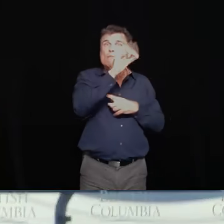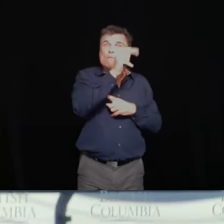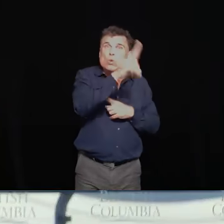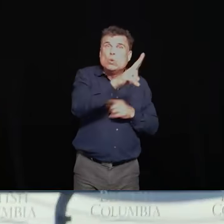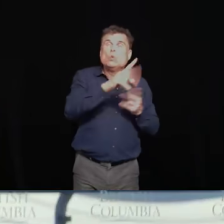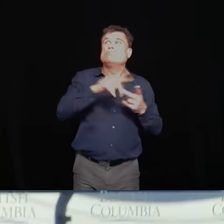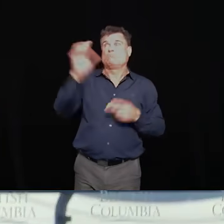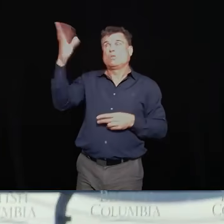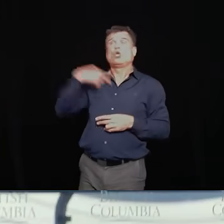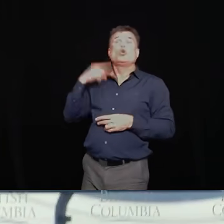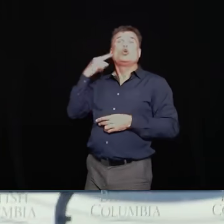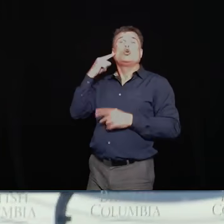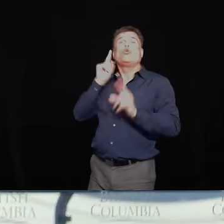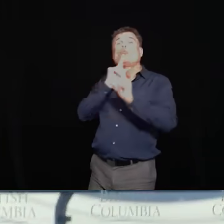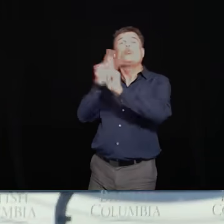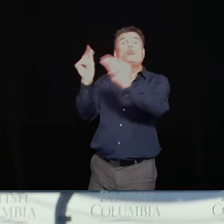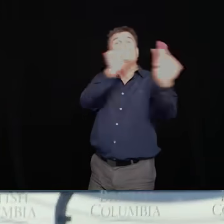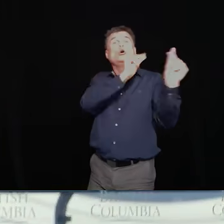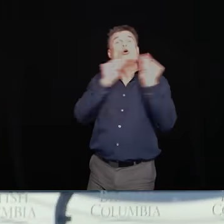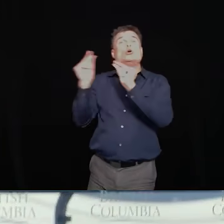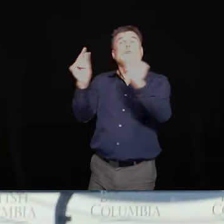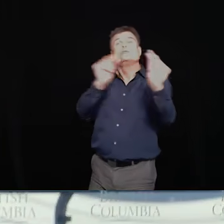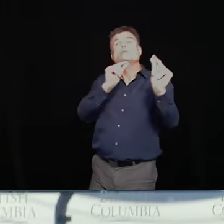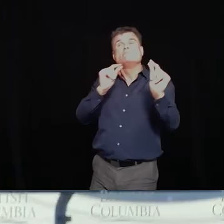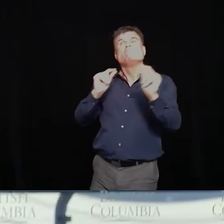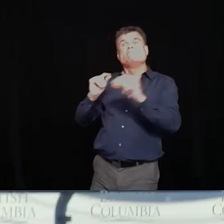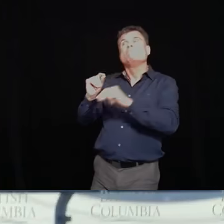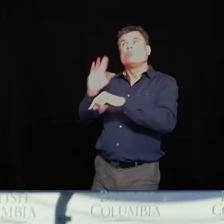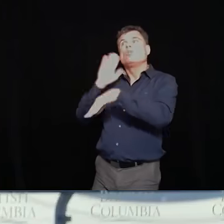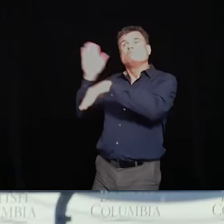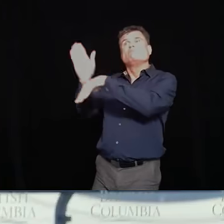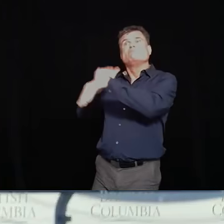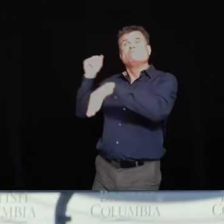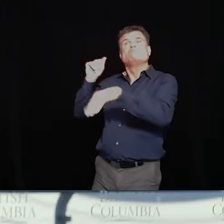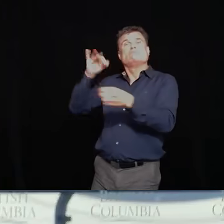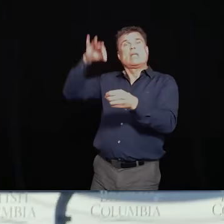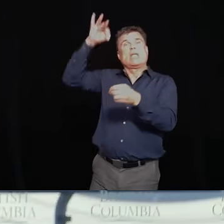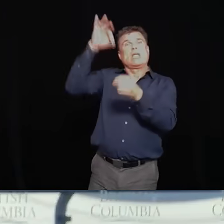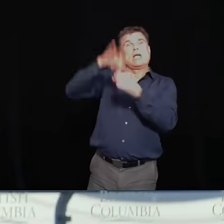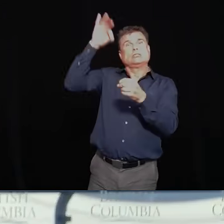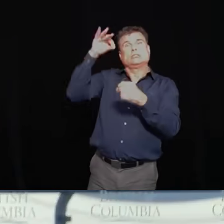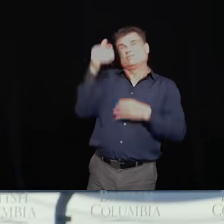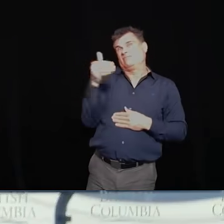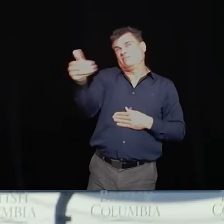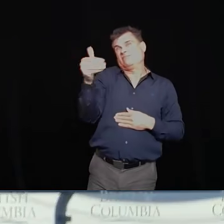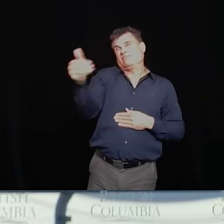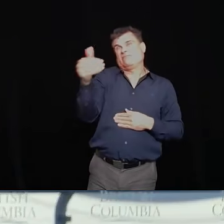No hugging when you go back into class even if you're really excited to see your friends again.